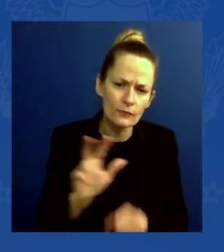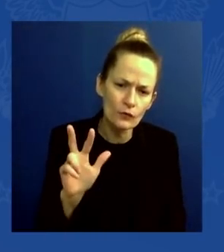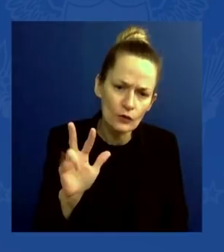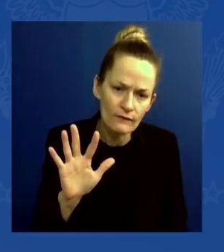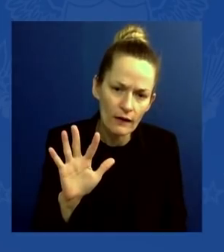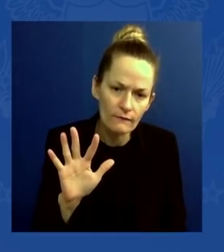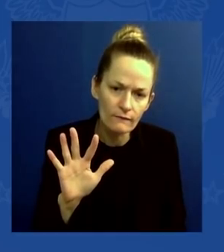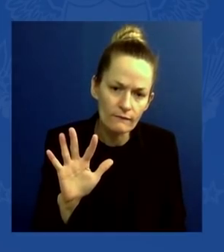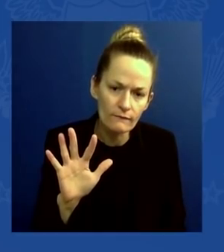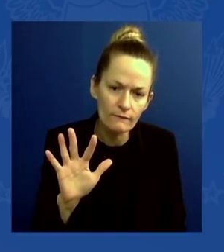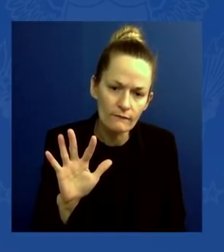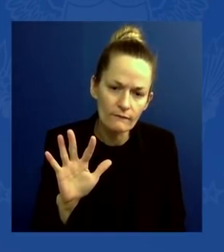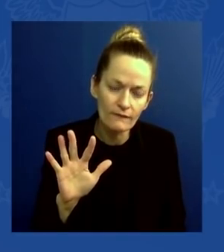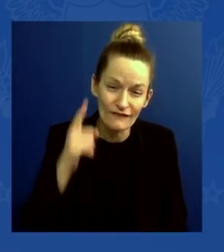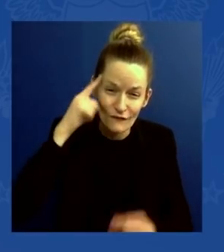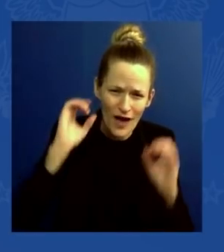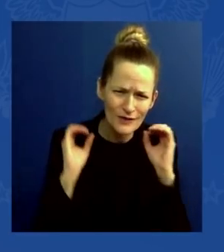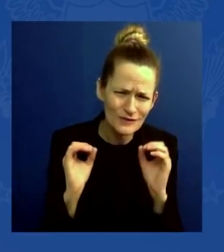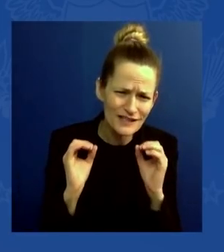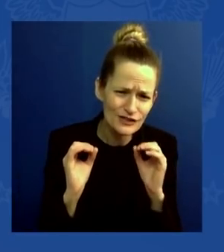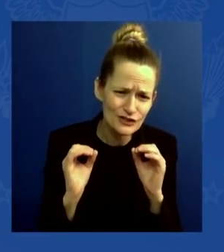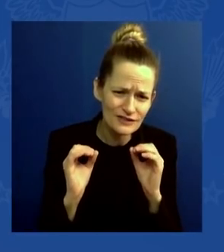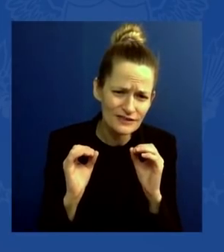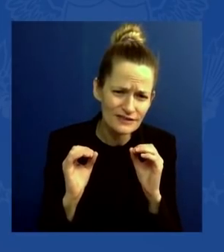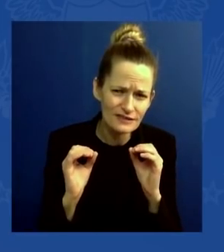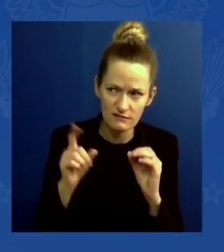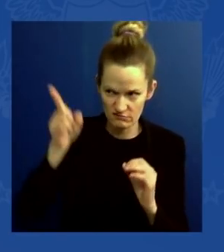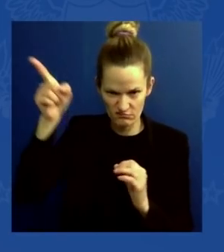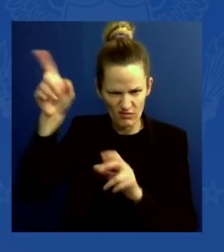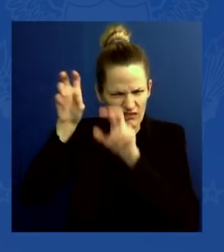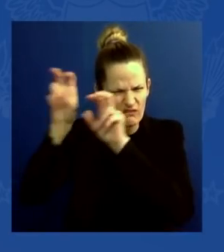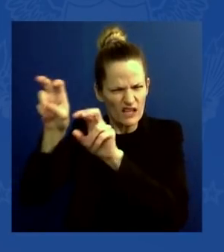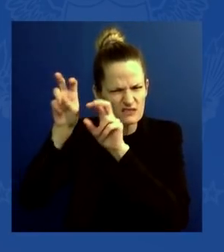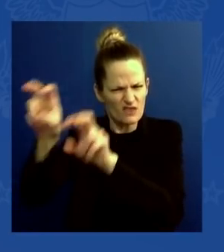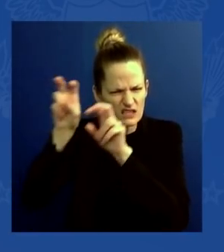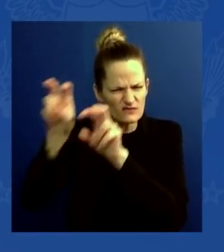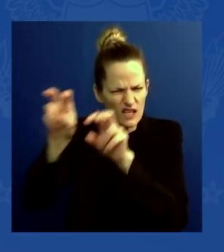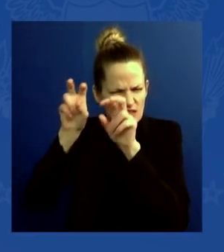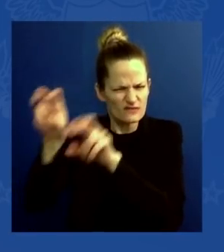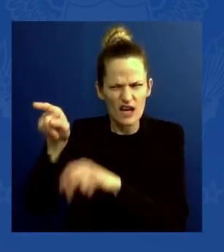Those you who are parents know: You start kids early. You give them the basics. You give them the material to be able to go on.